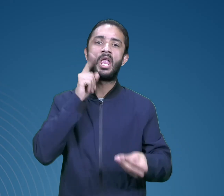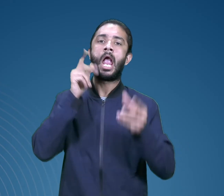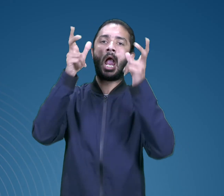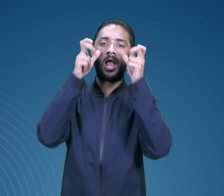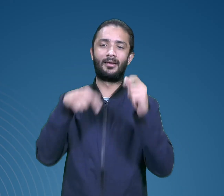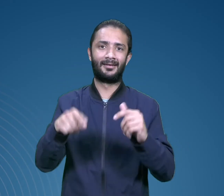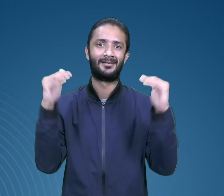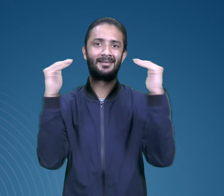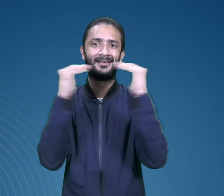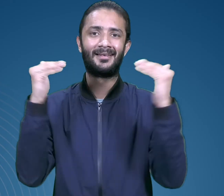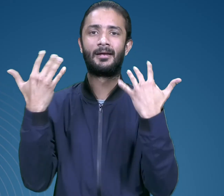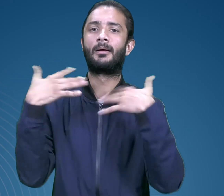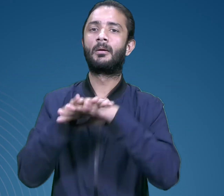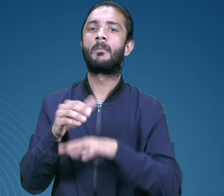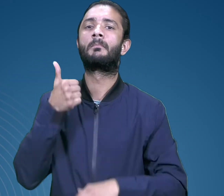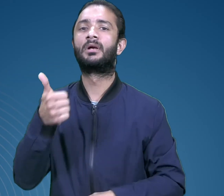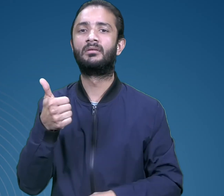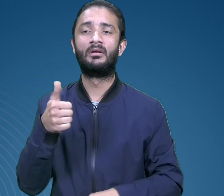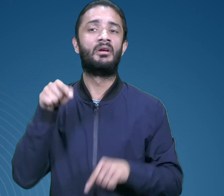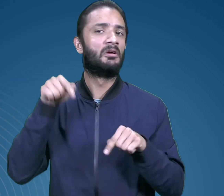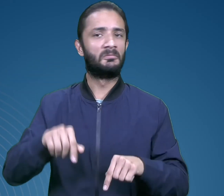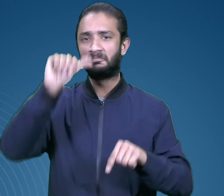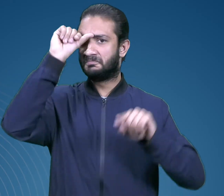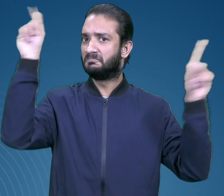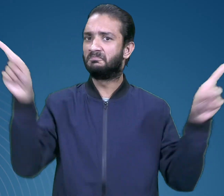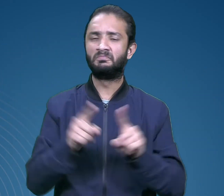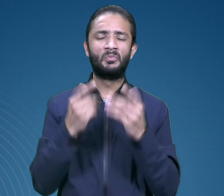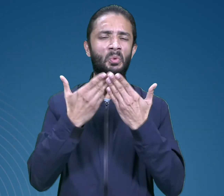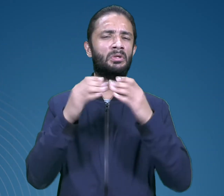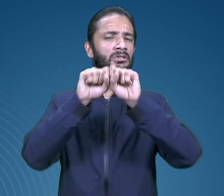This is just one of the ways to ensure deaf students are not left behind.